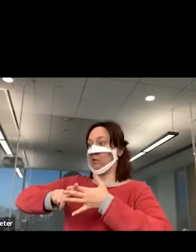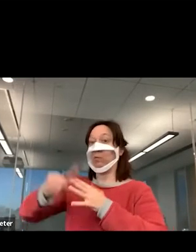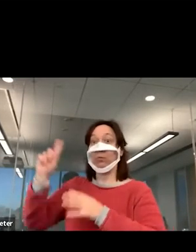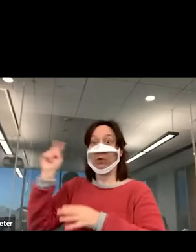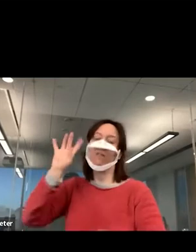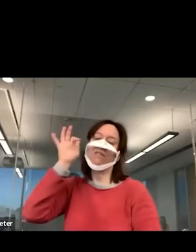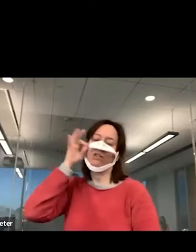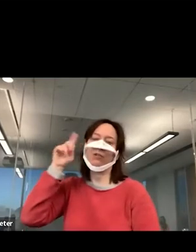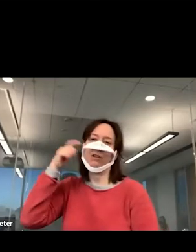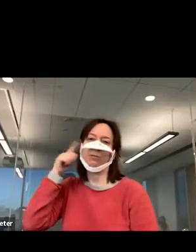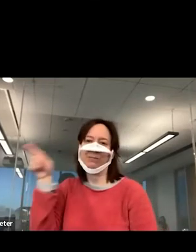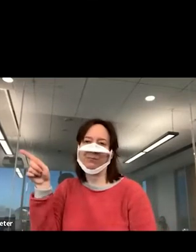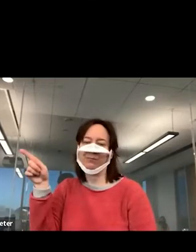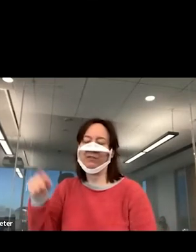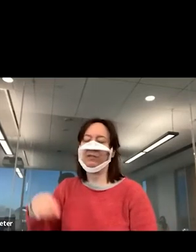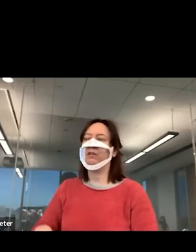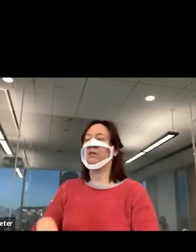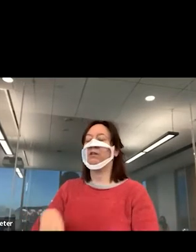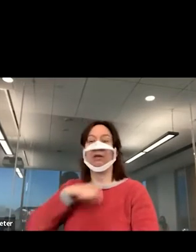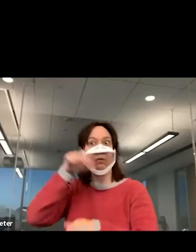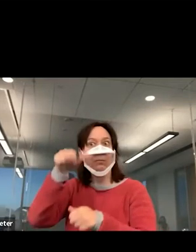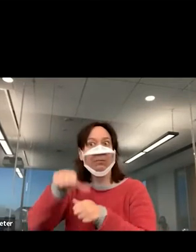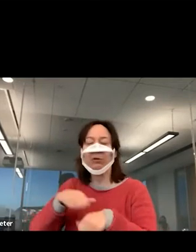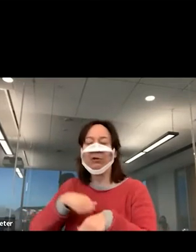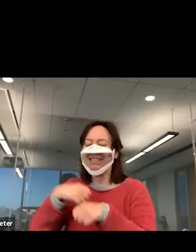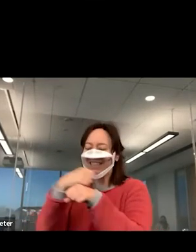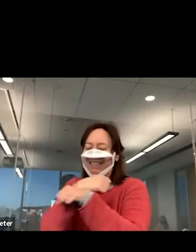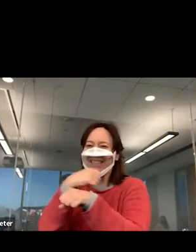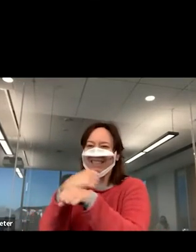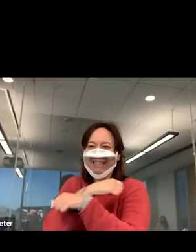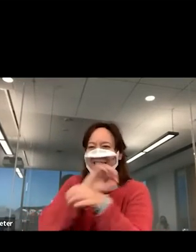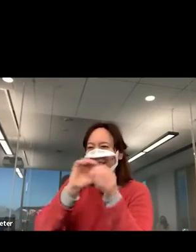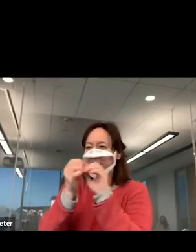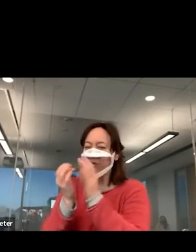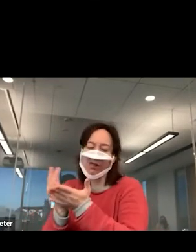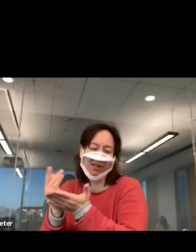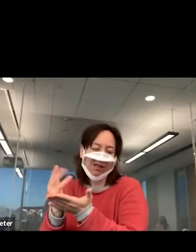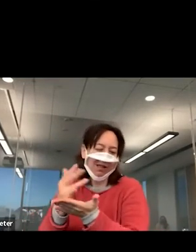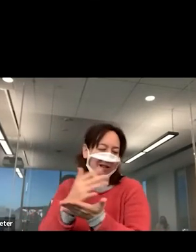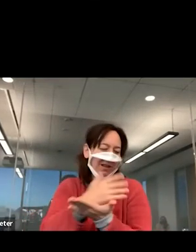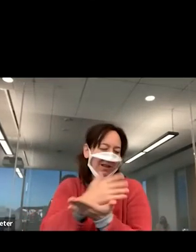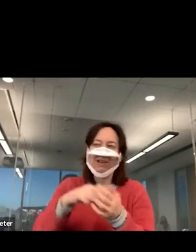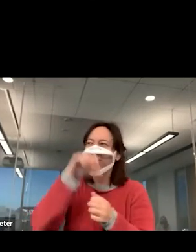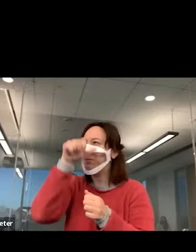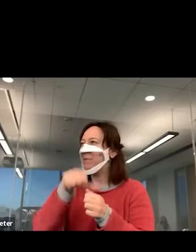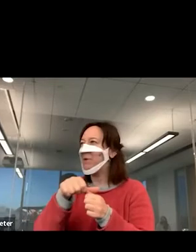around i had all the statistics that was a good thought about being an eeoc in every agency's